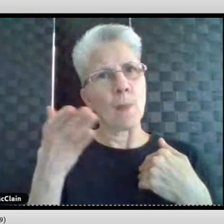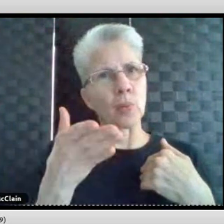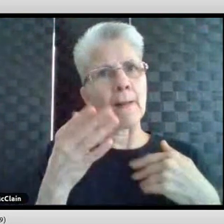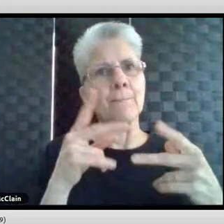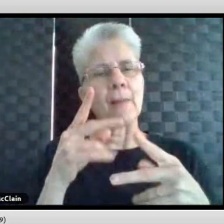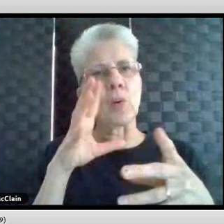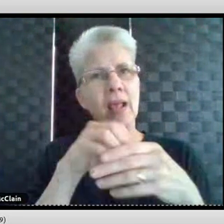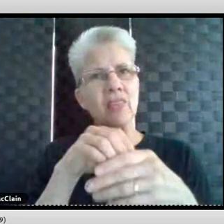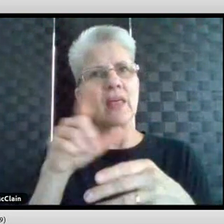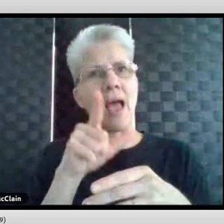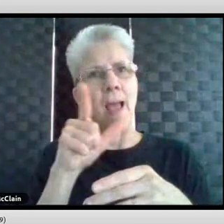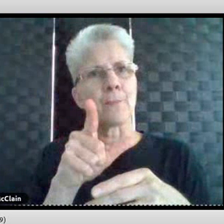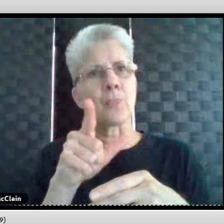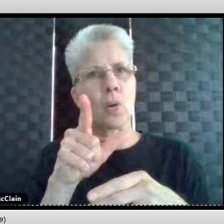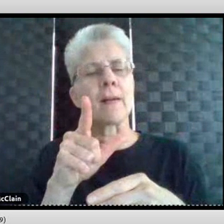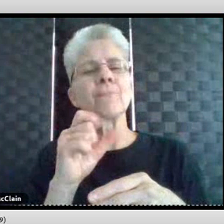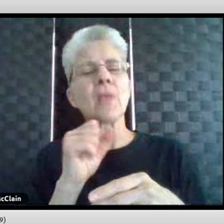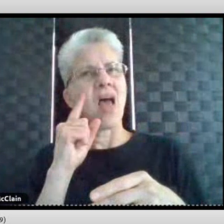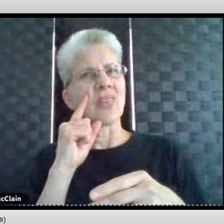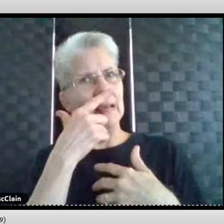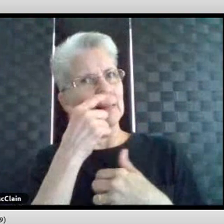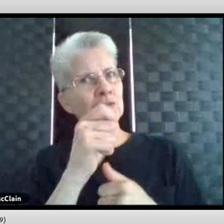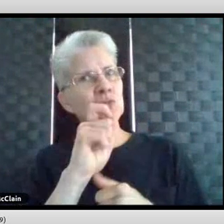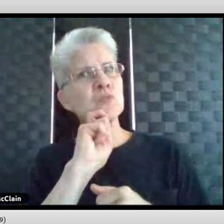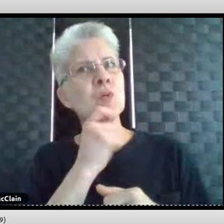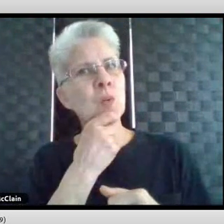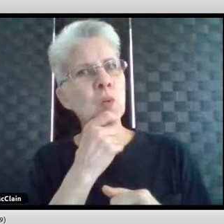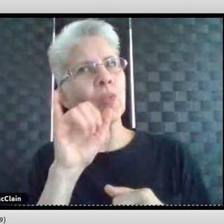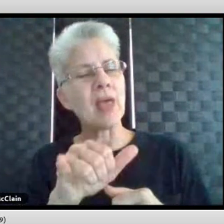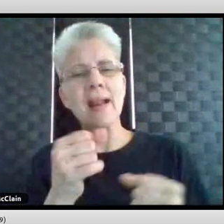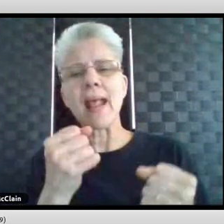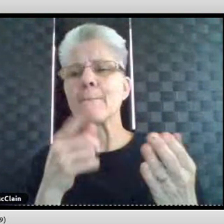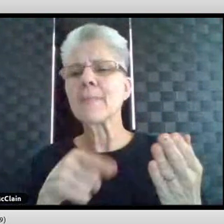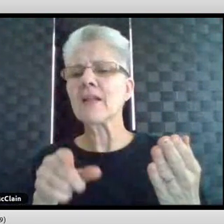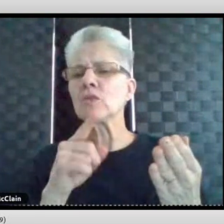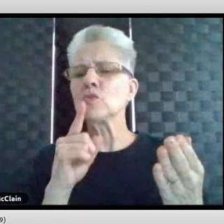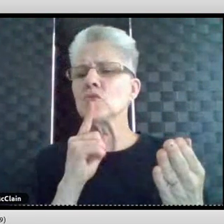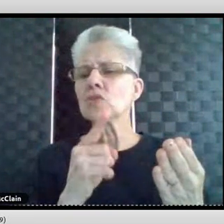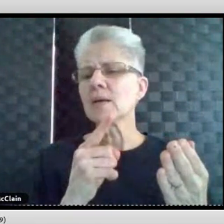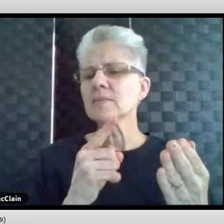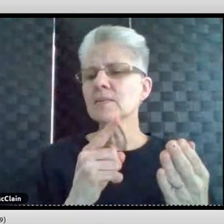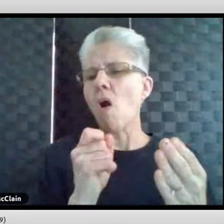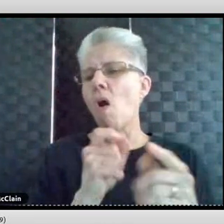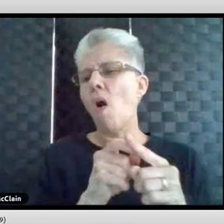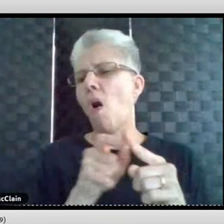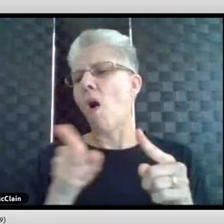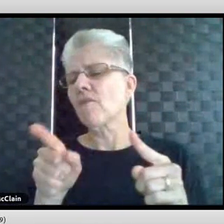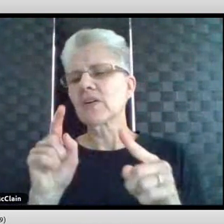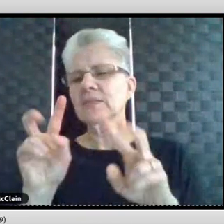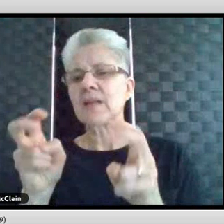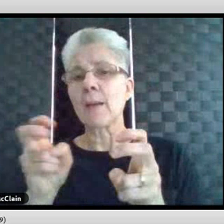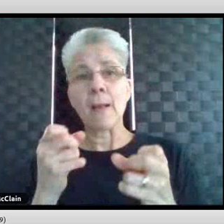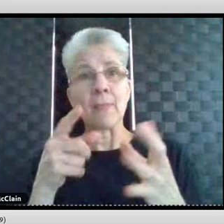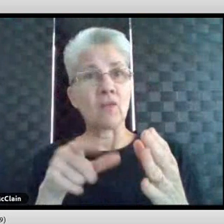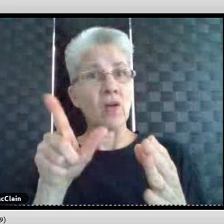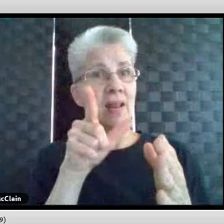into the library, and I just think that's so cool. How many of you -- Just kind of off topic for a moment. How many of you have a Library of Things,